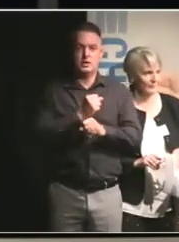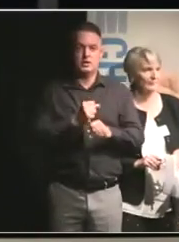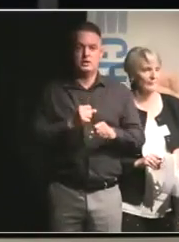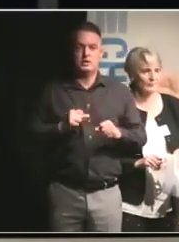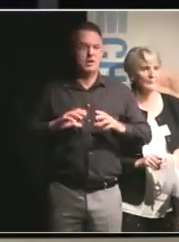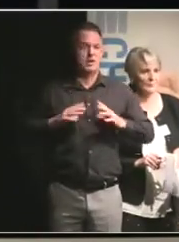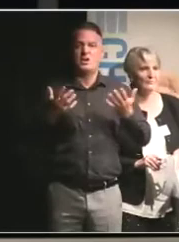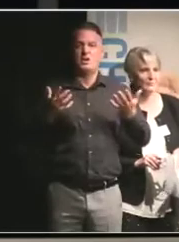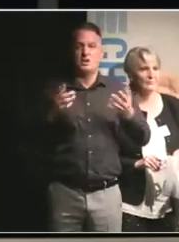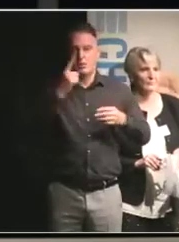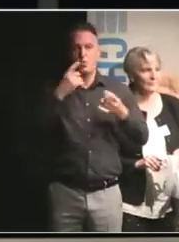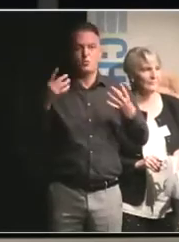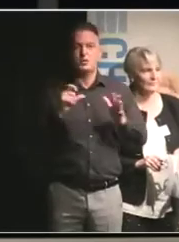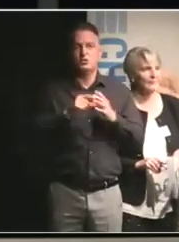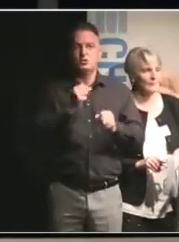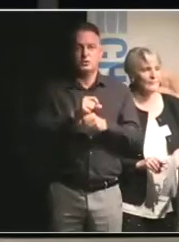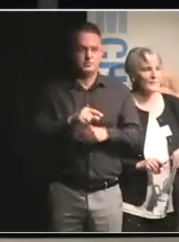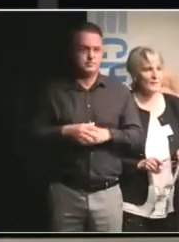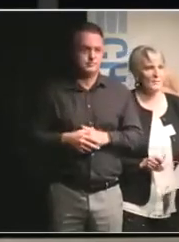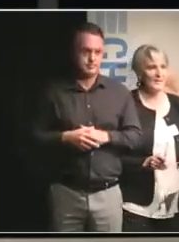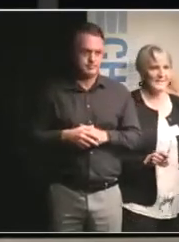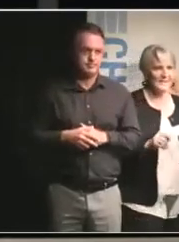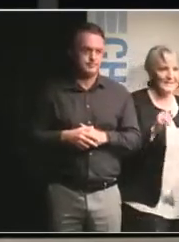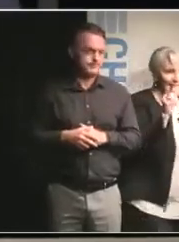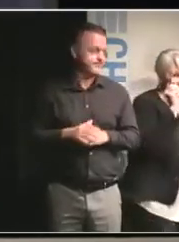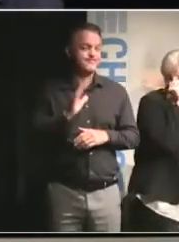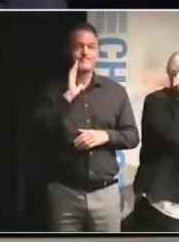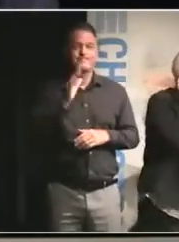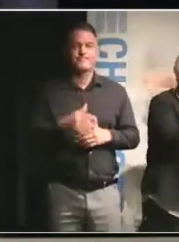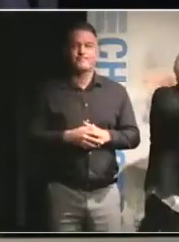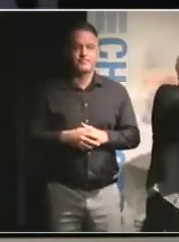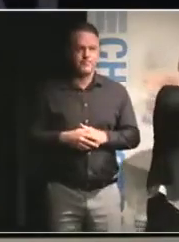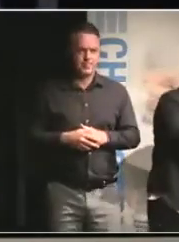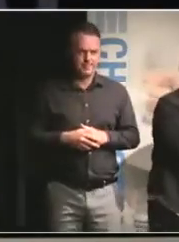because everyone's already doing it yeah. ANDREA HINWOOD: fabulous some questions over here